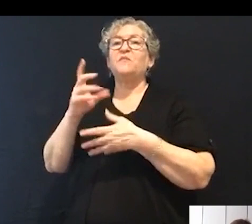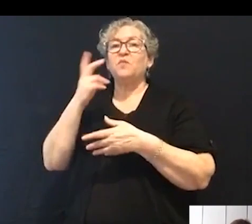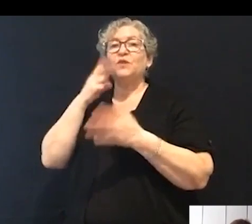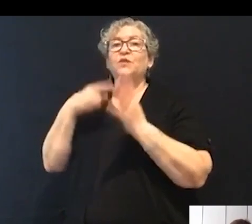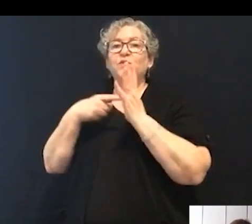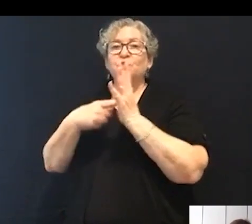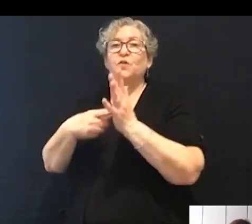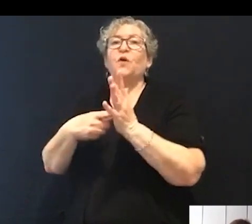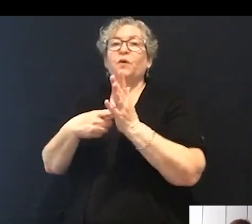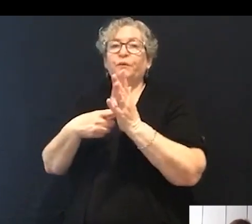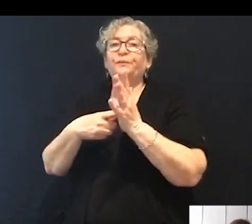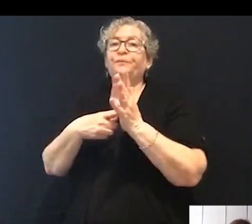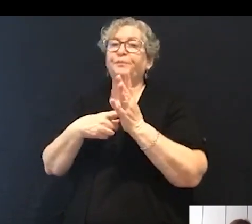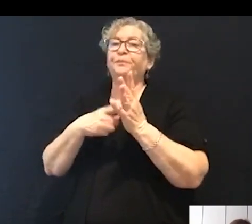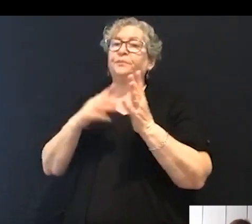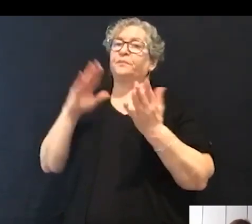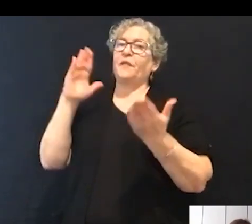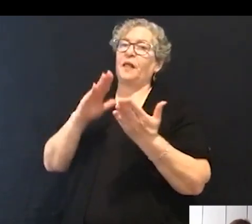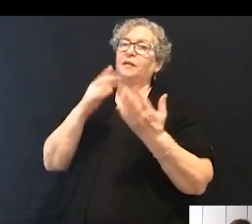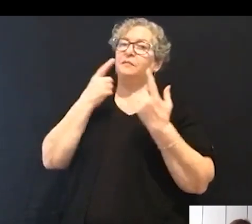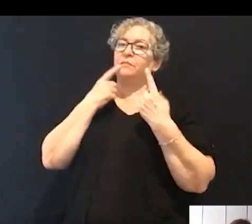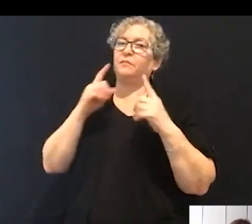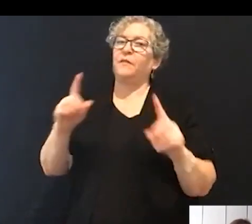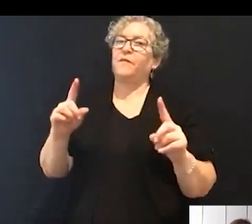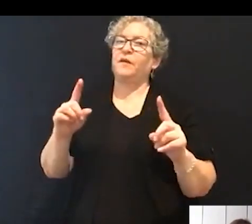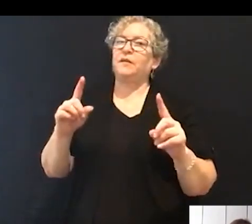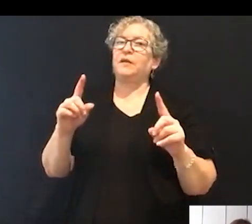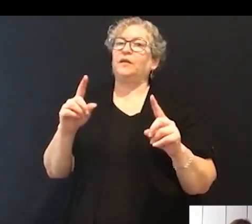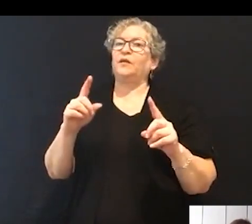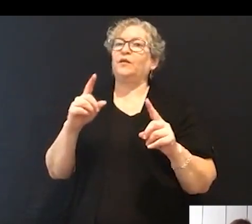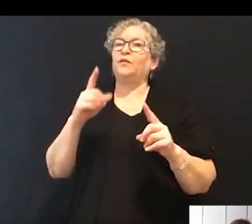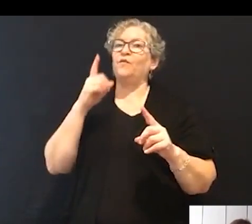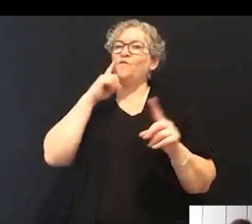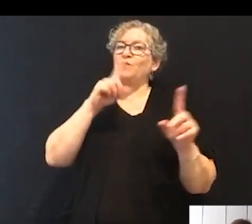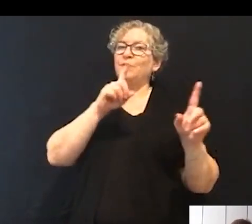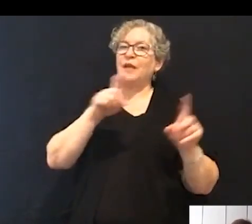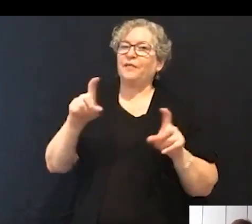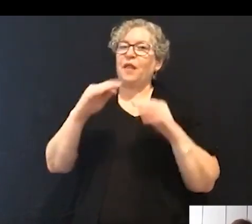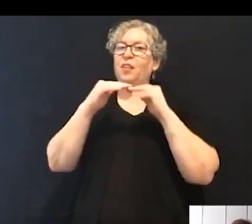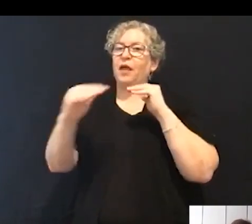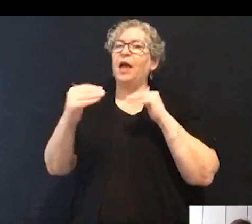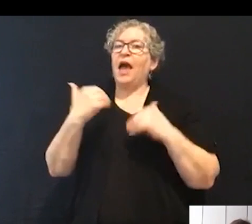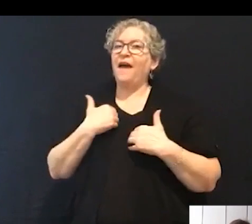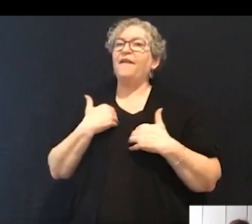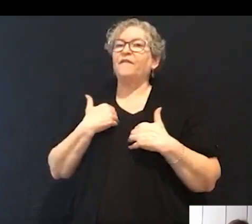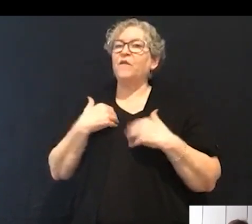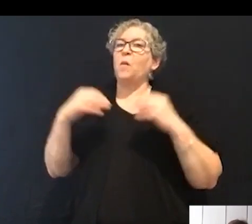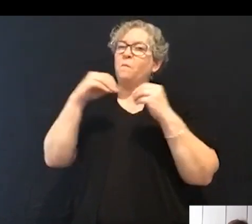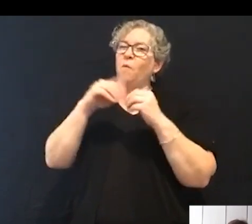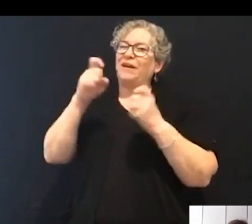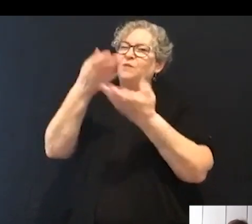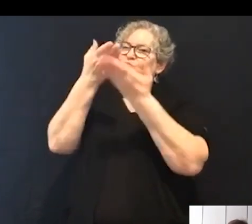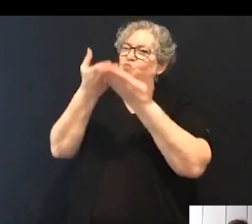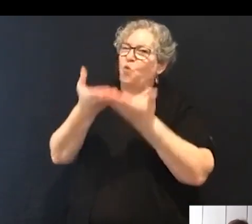at the lower of the two dose levels tested. And this provides further validation of the ProQR